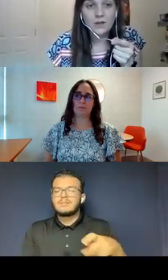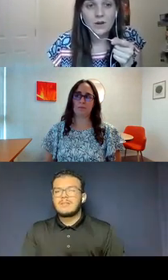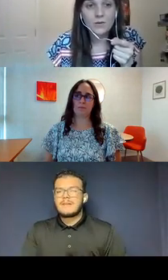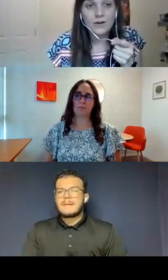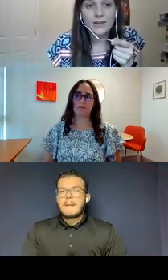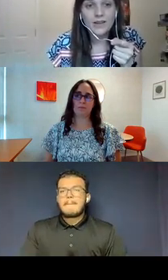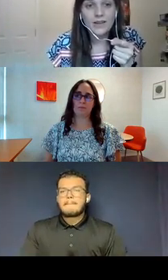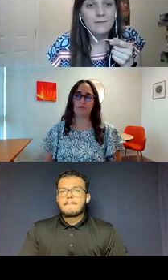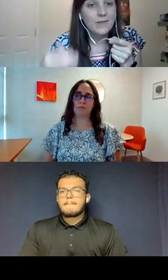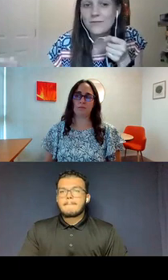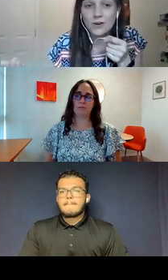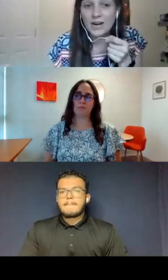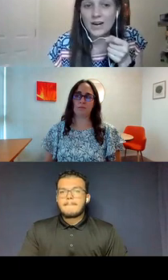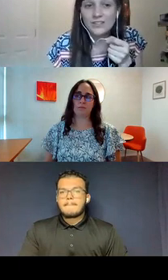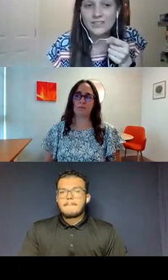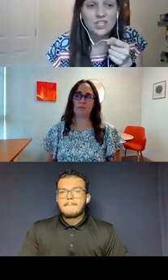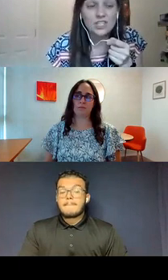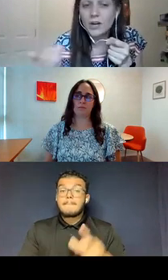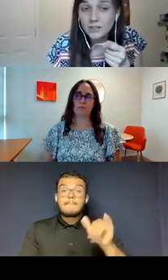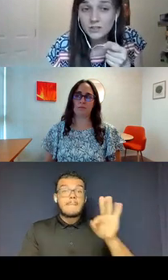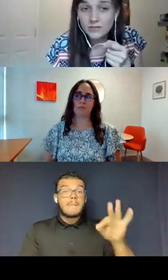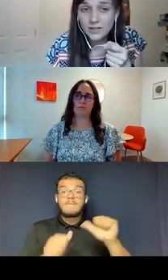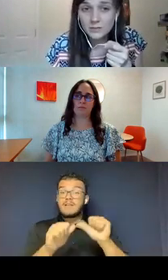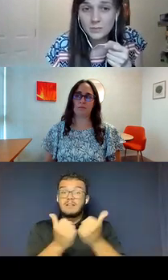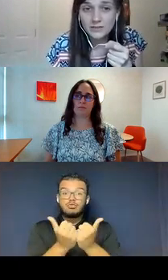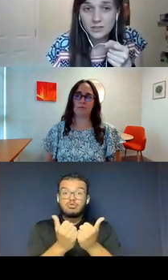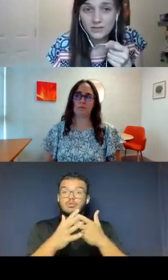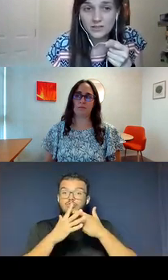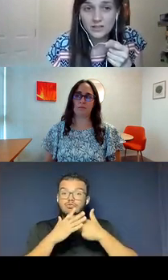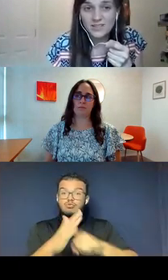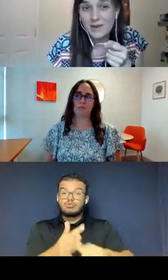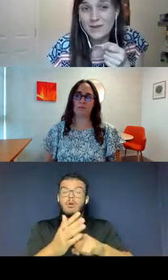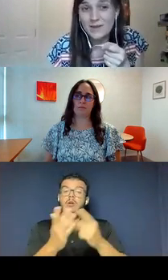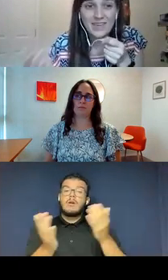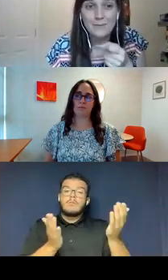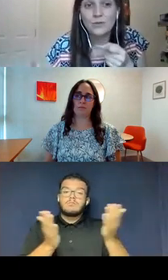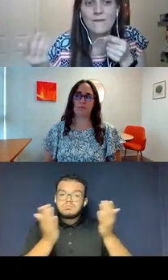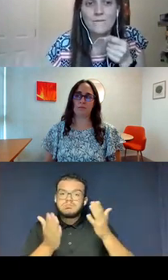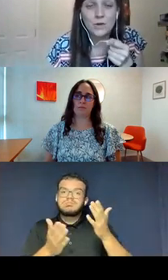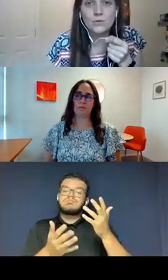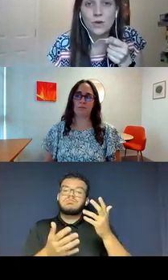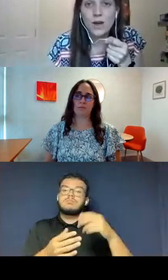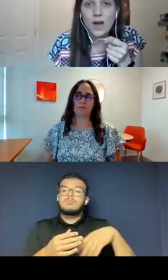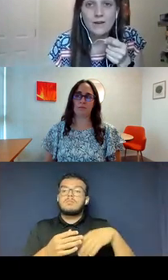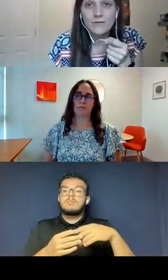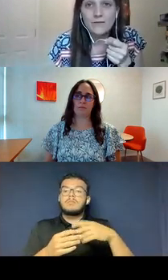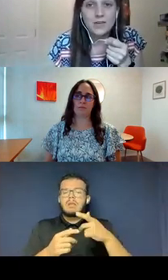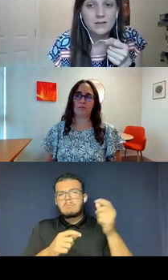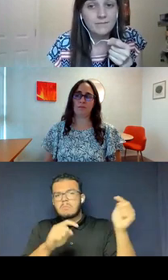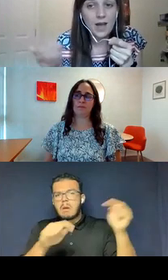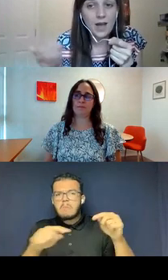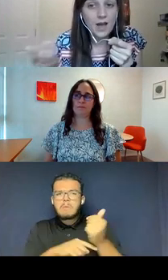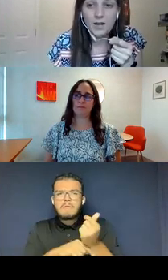So if your agency started serving this person services and maybe they came to a few of the--